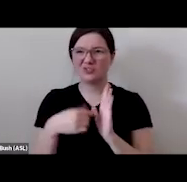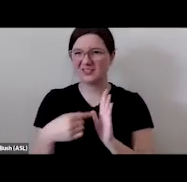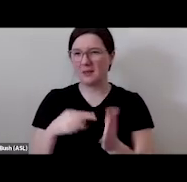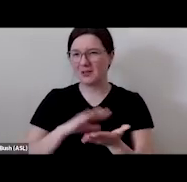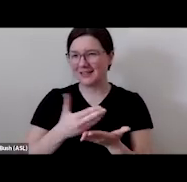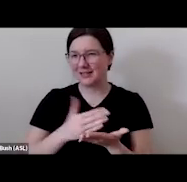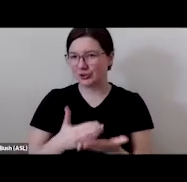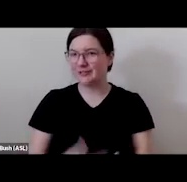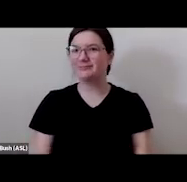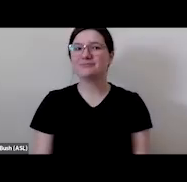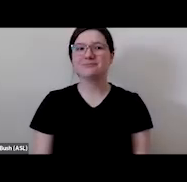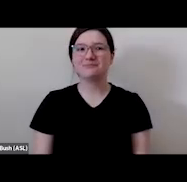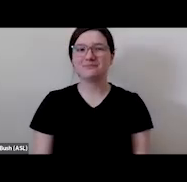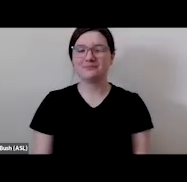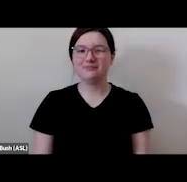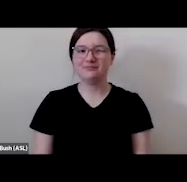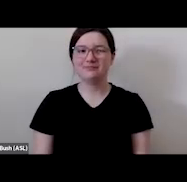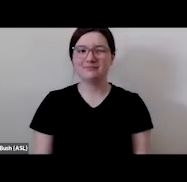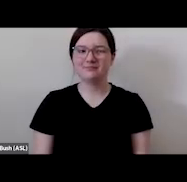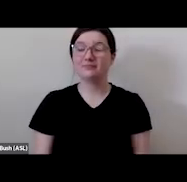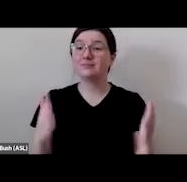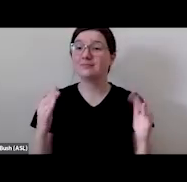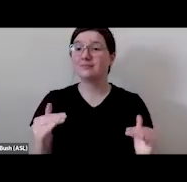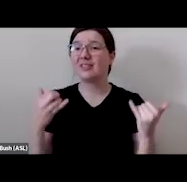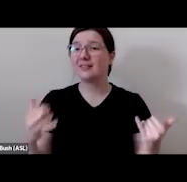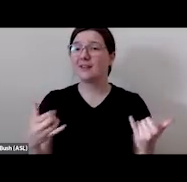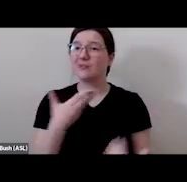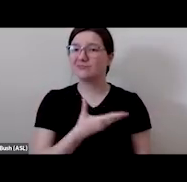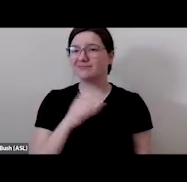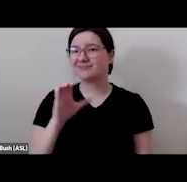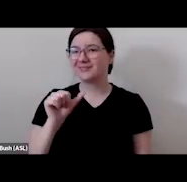And I have some case examples based on my experience.